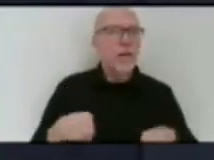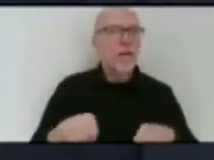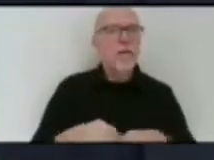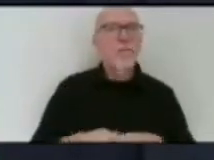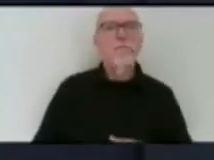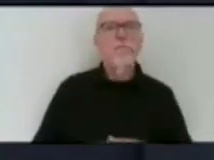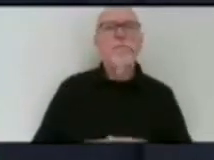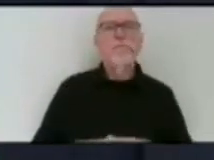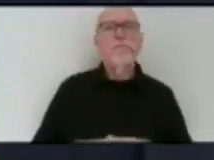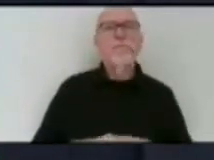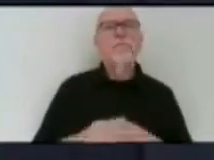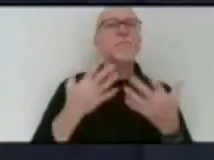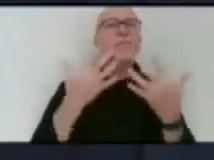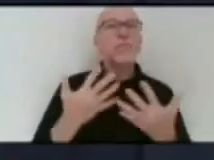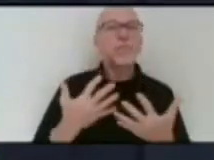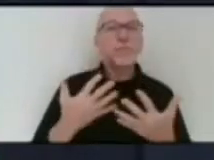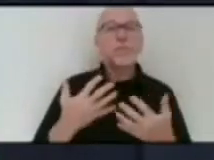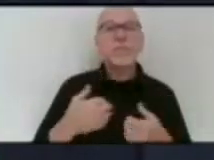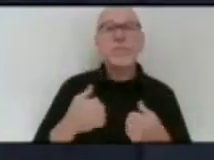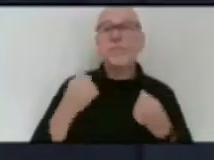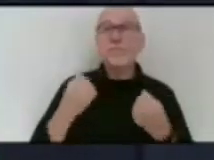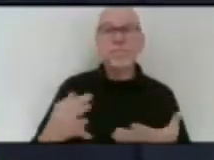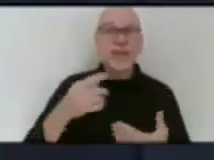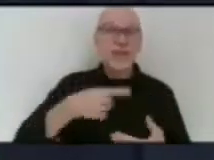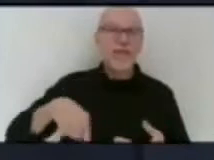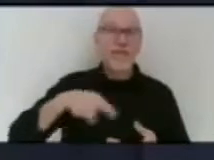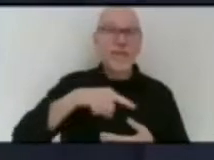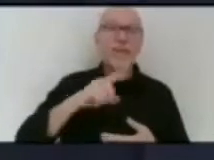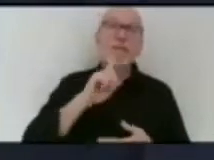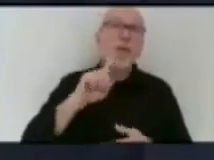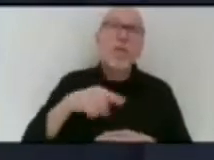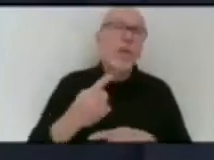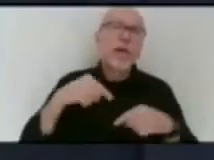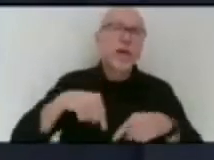Unfortunately, too many of us and around the country have let our guards